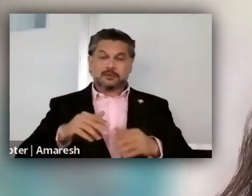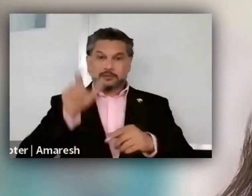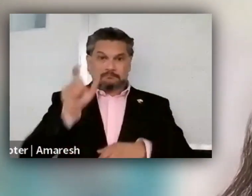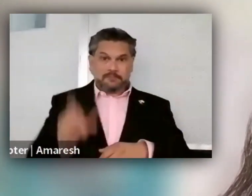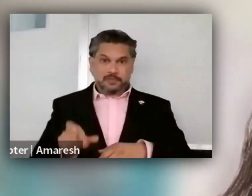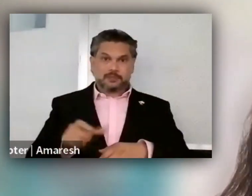captioning.